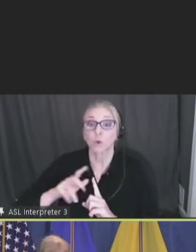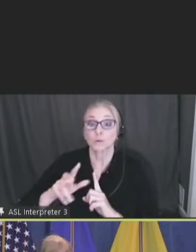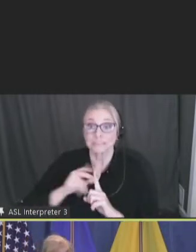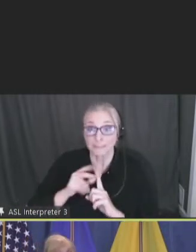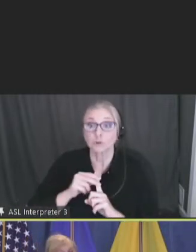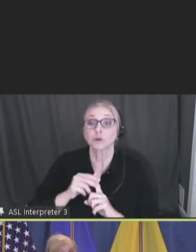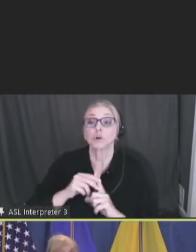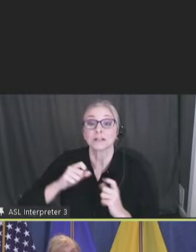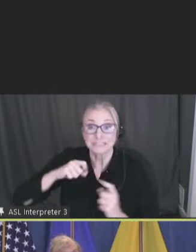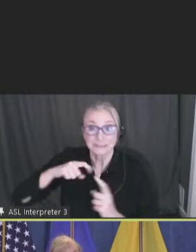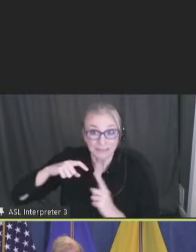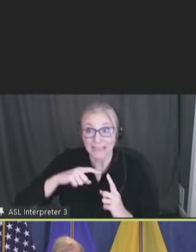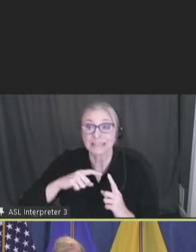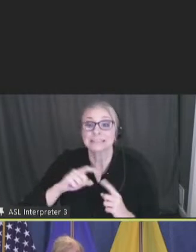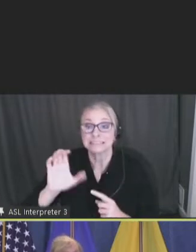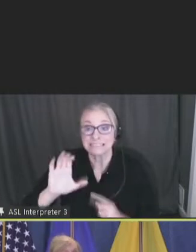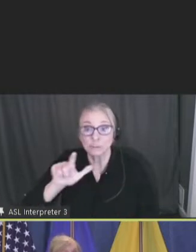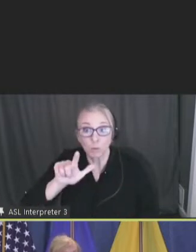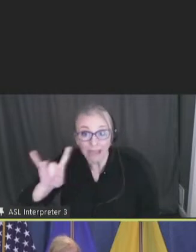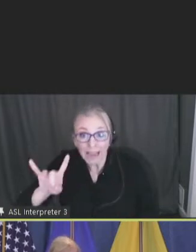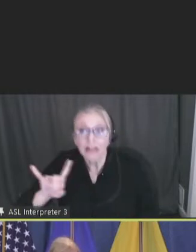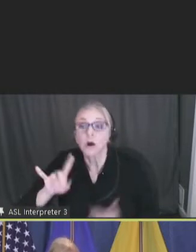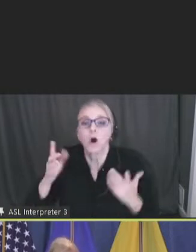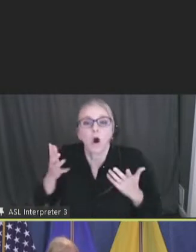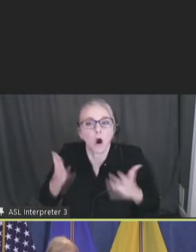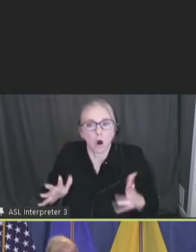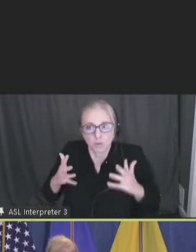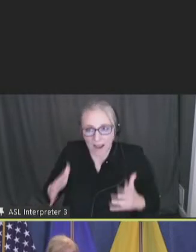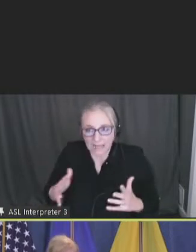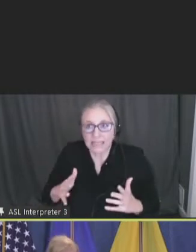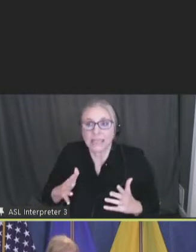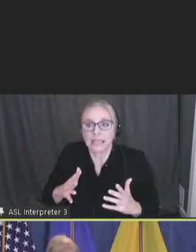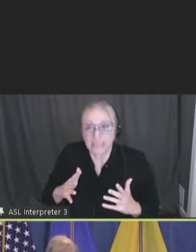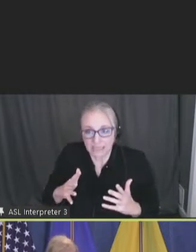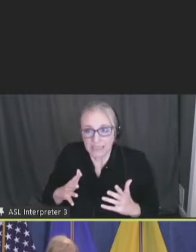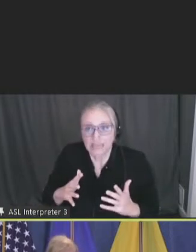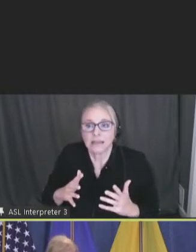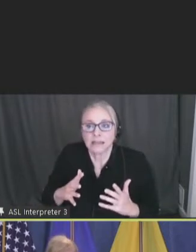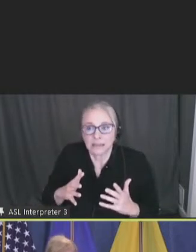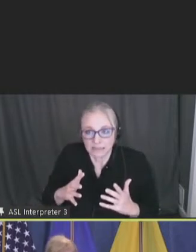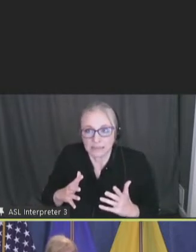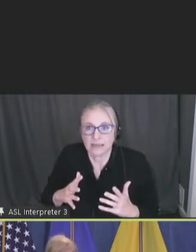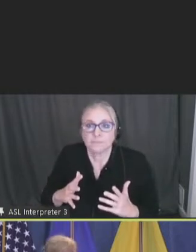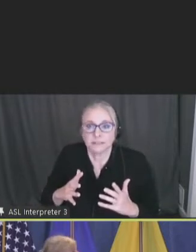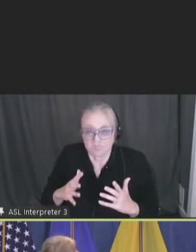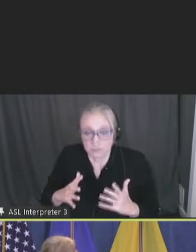such as CD28, there's already inhibition to prevent an overwhelming T cell response. And